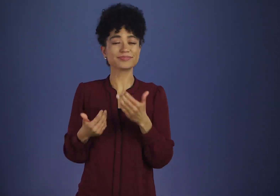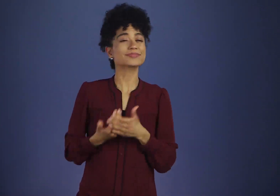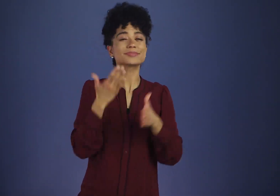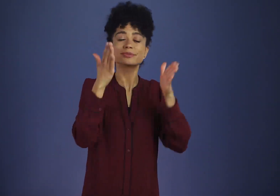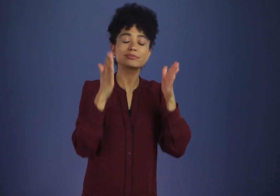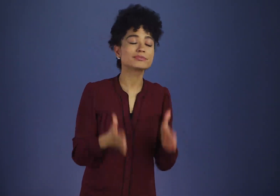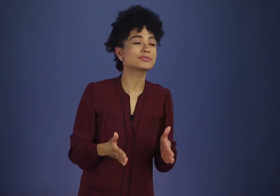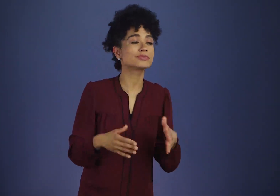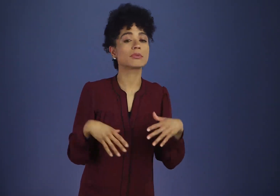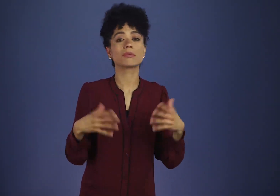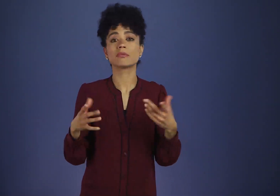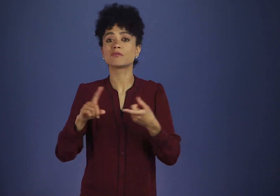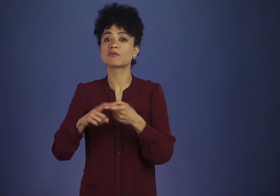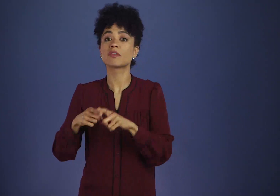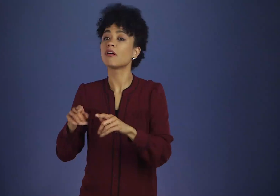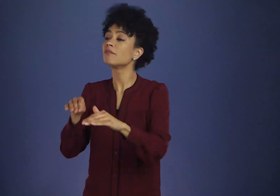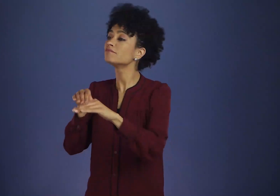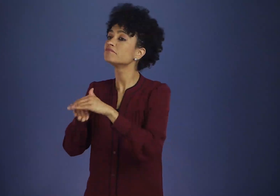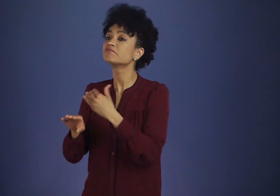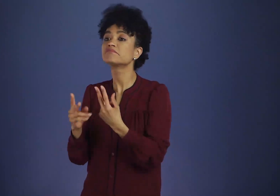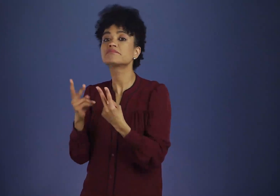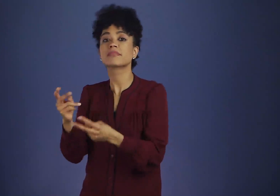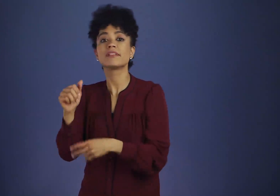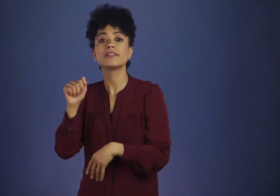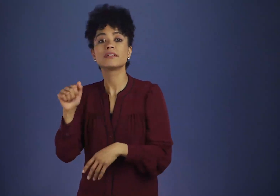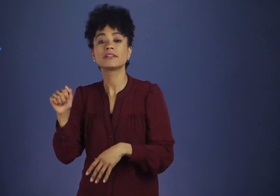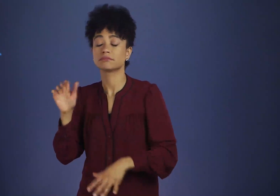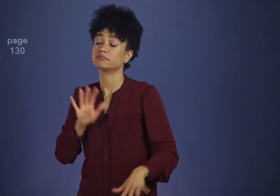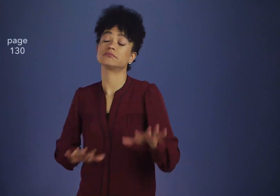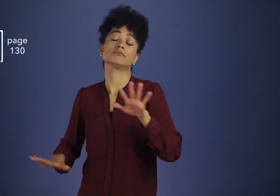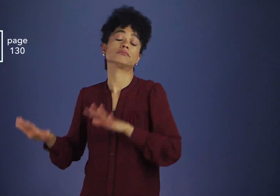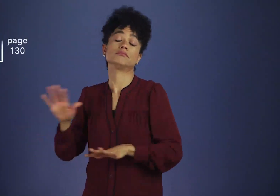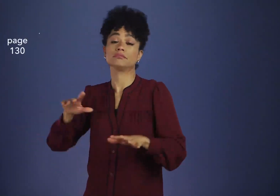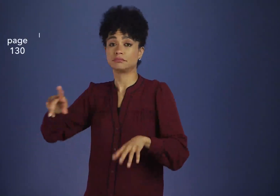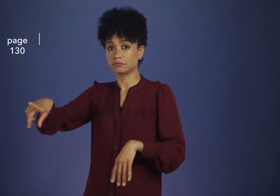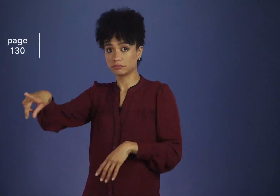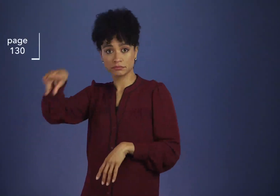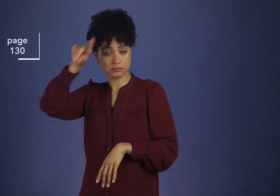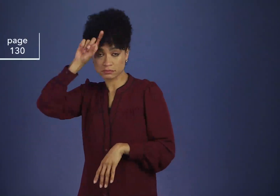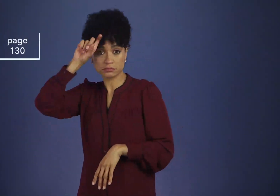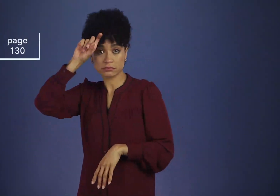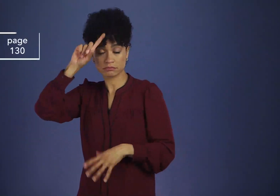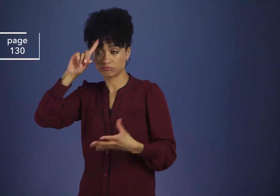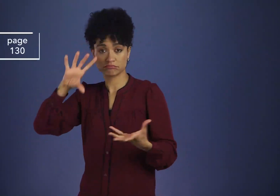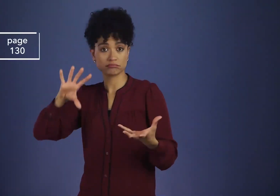Every newcomer, every friend who looks at A.A. for the first time is greatly puzzled.